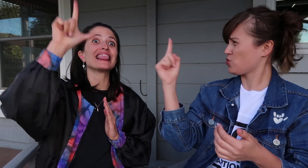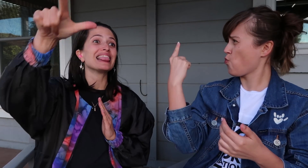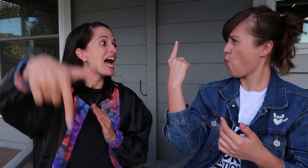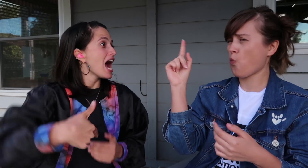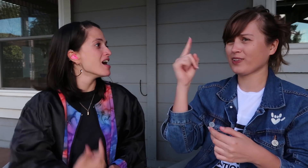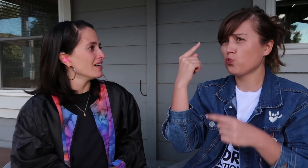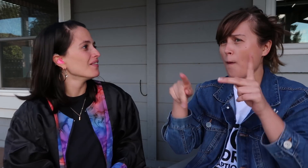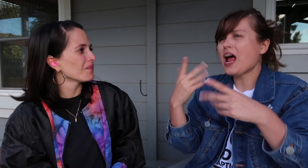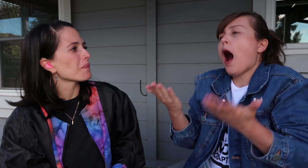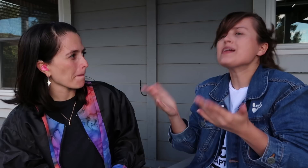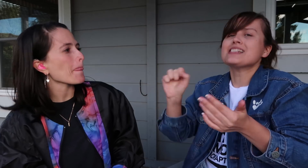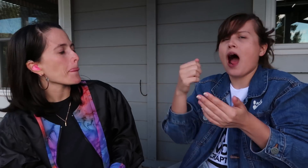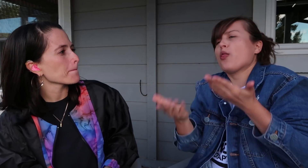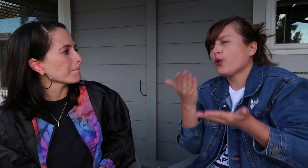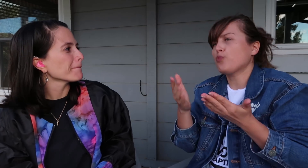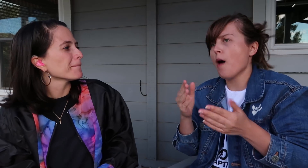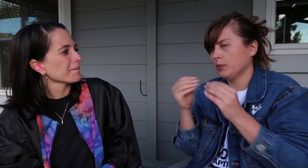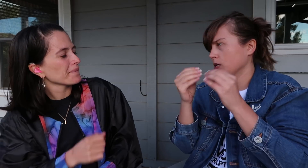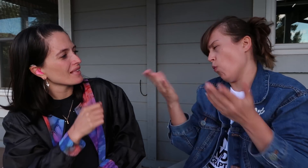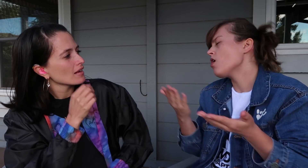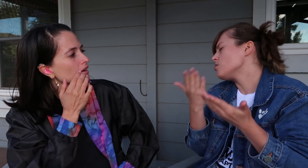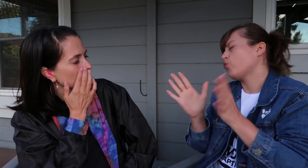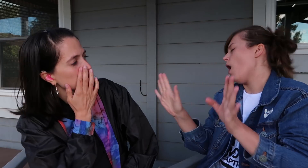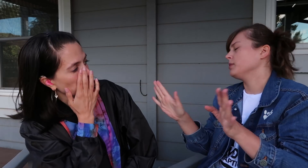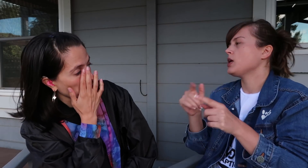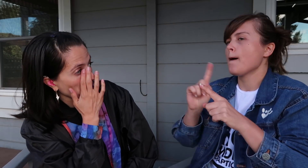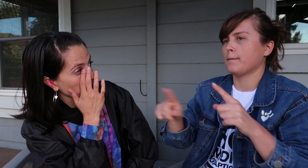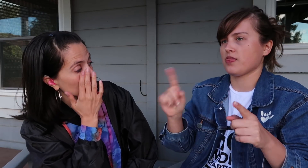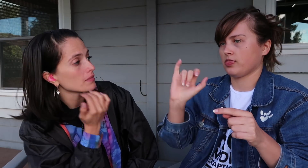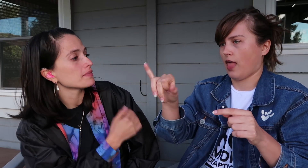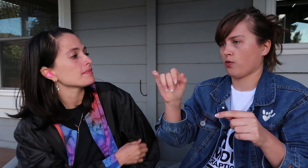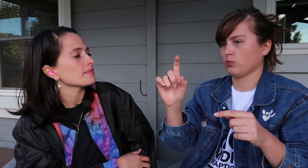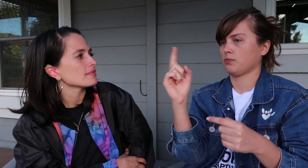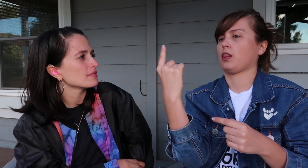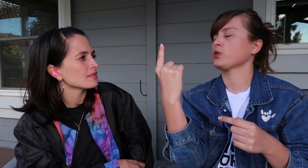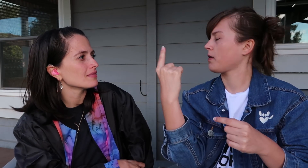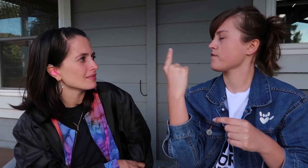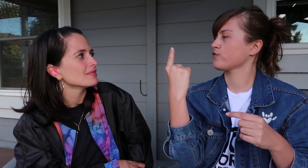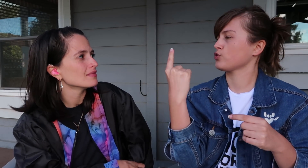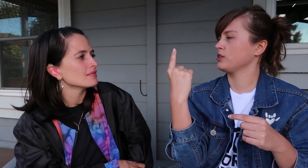Just one person! I mean, yeah, there were likely more, but she was my first one!